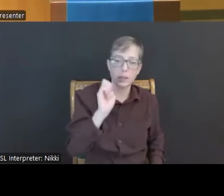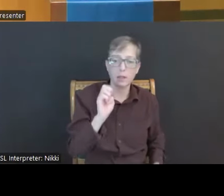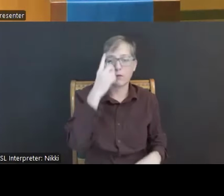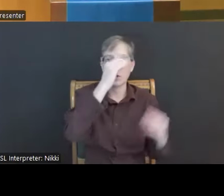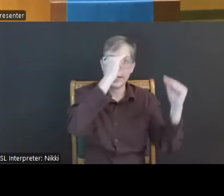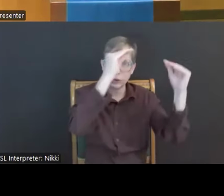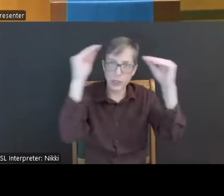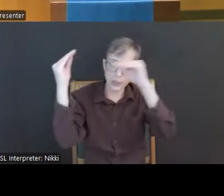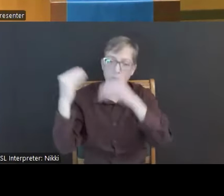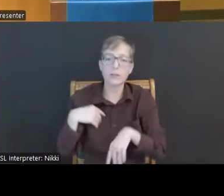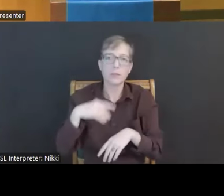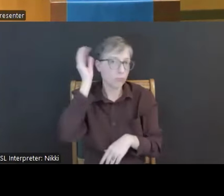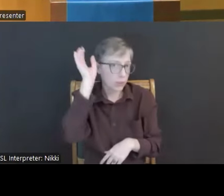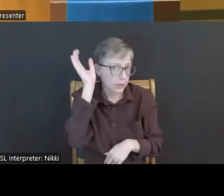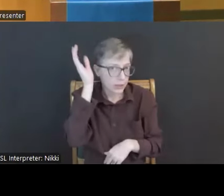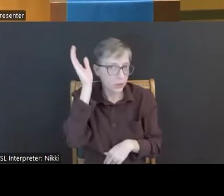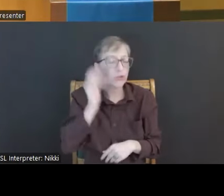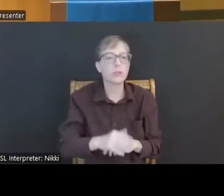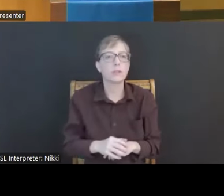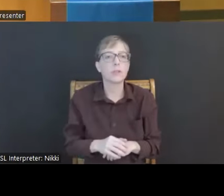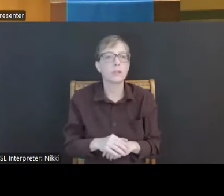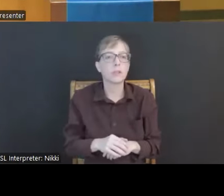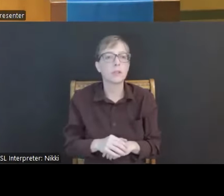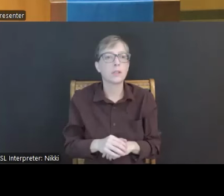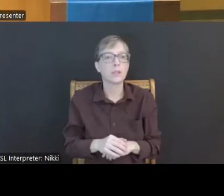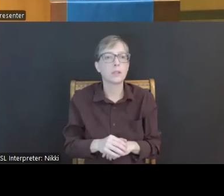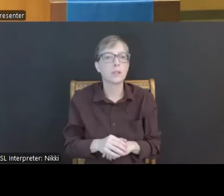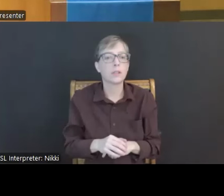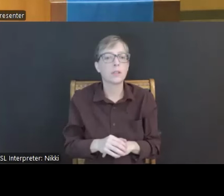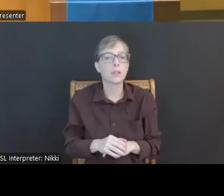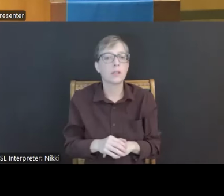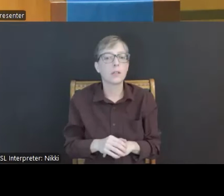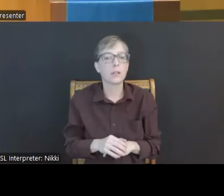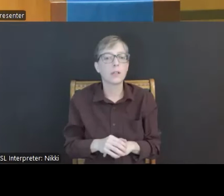at quite a few churches um sorry that's the only picture we could find I could find that was way